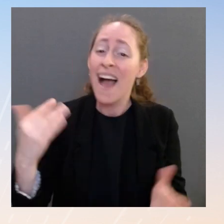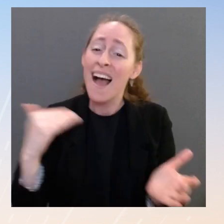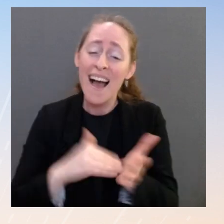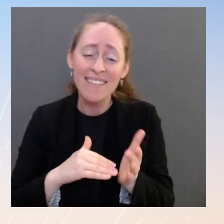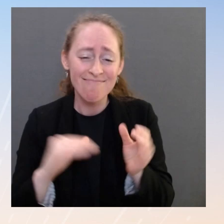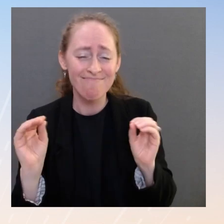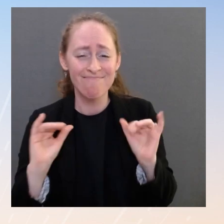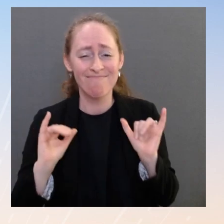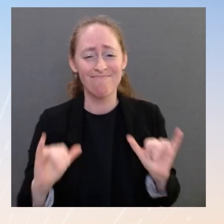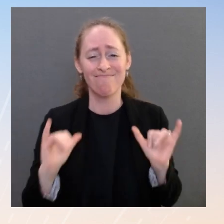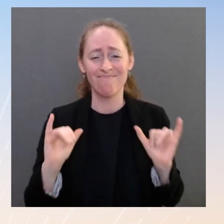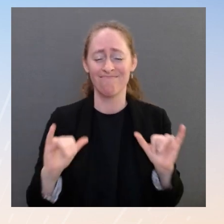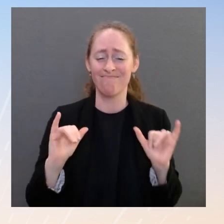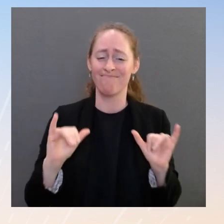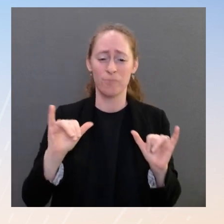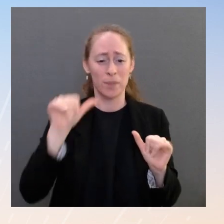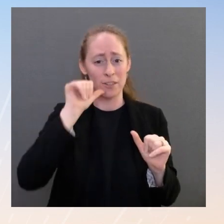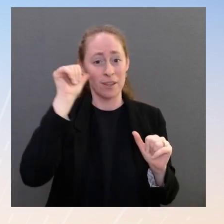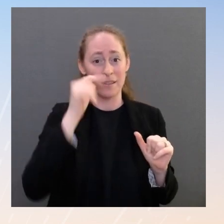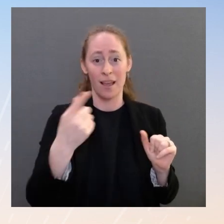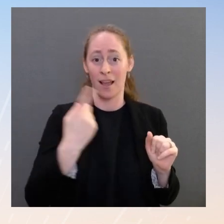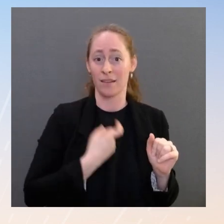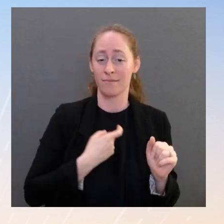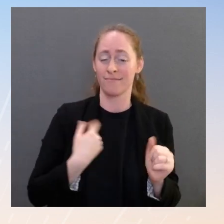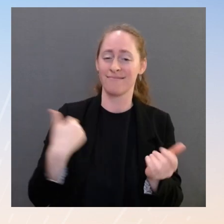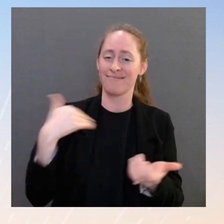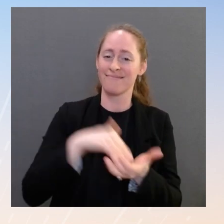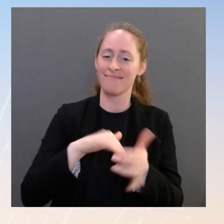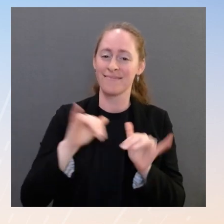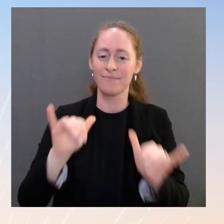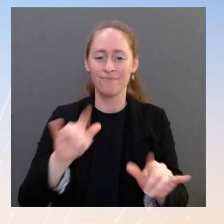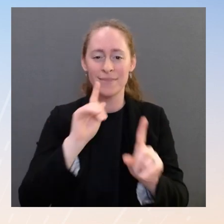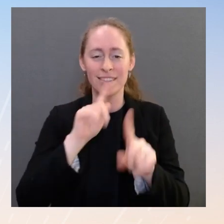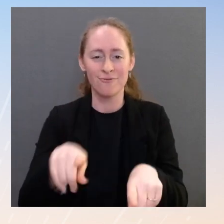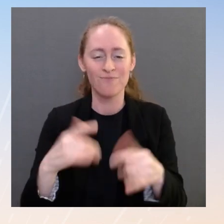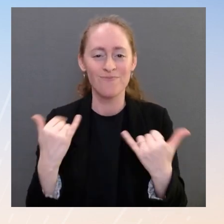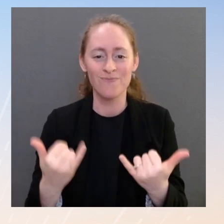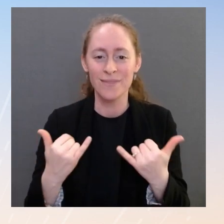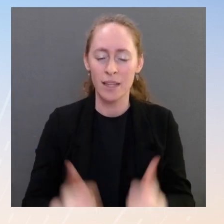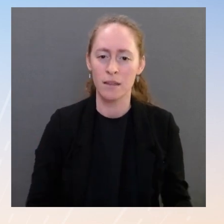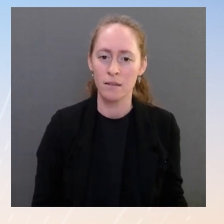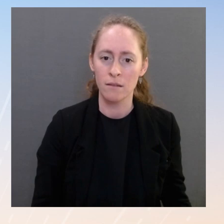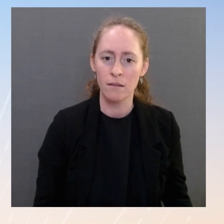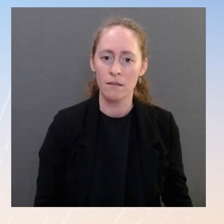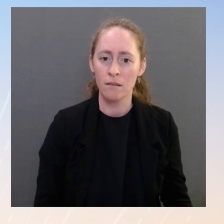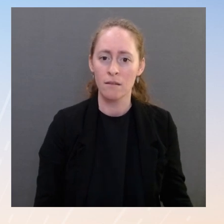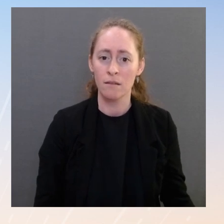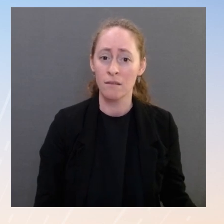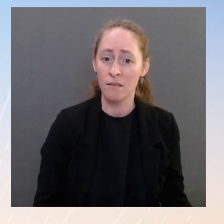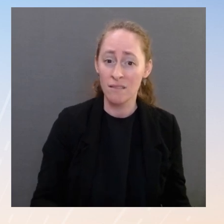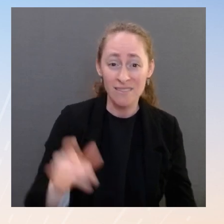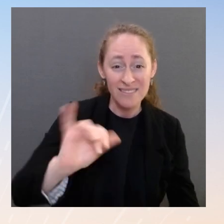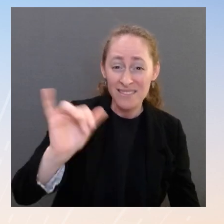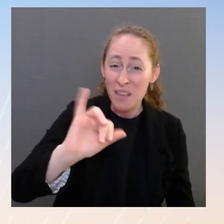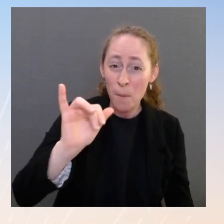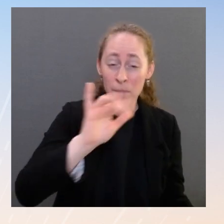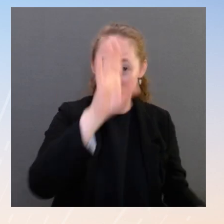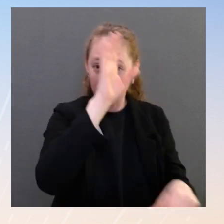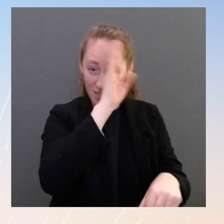The President does not get involved in the business dealings of his son. The Press: Even through his son's business partners? Ms. Psaki: Nothing has changed since what I said yesterday. The Press: Okay. I don't believe you answered